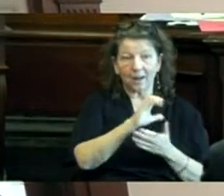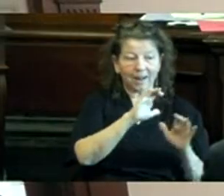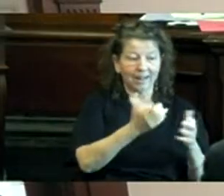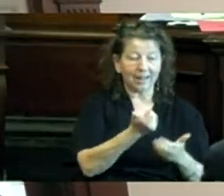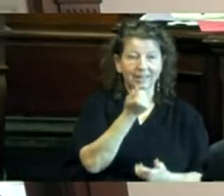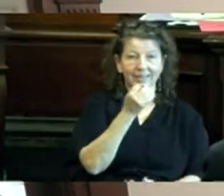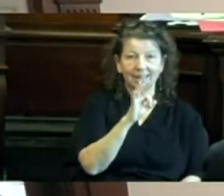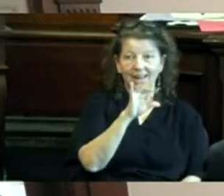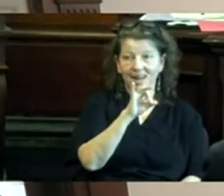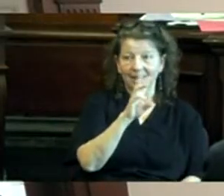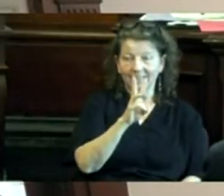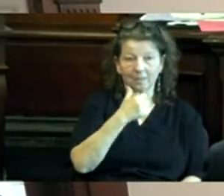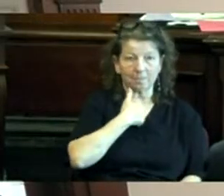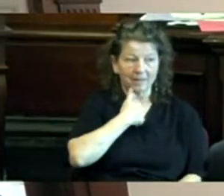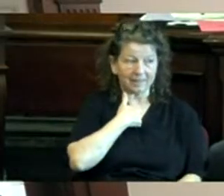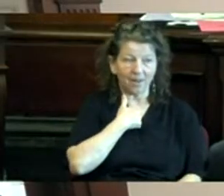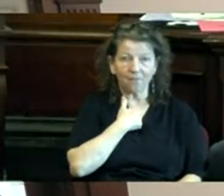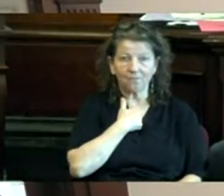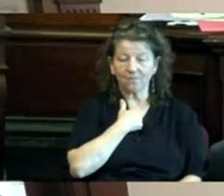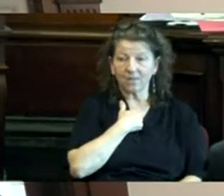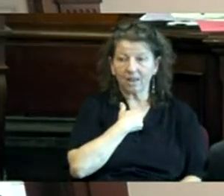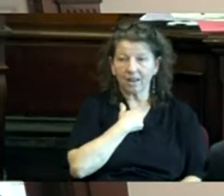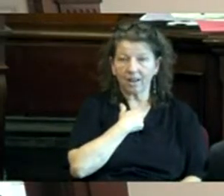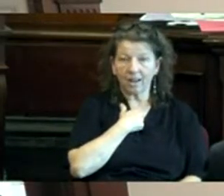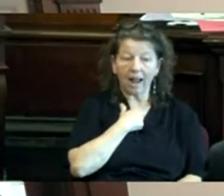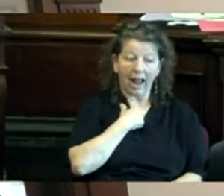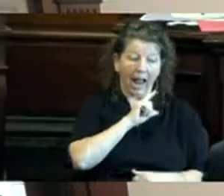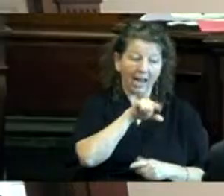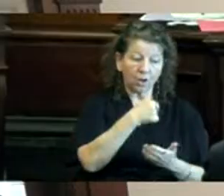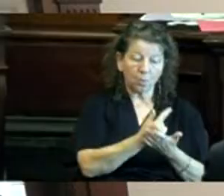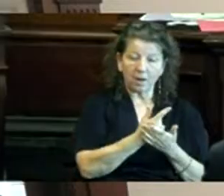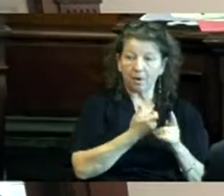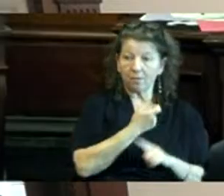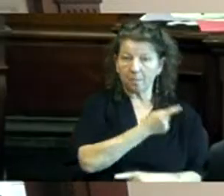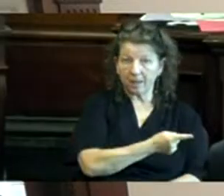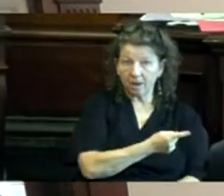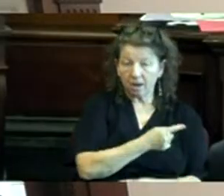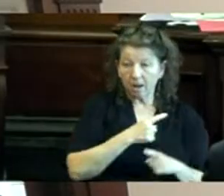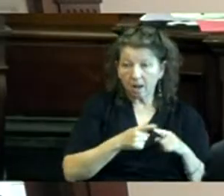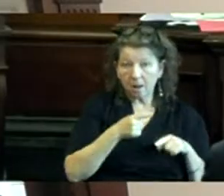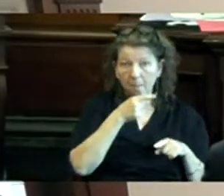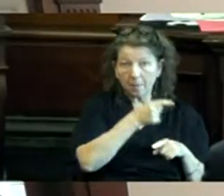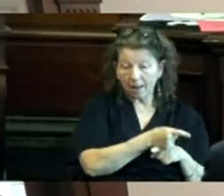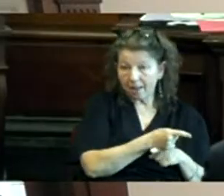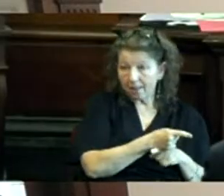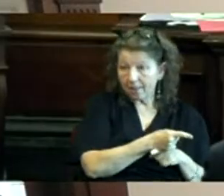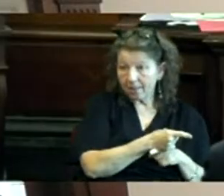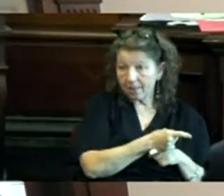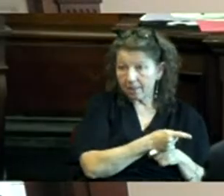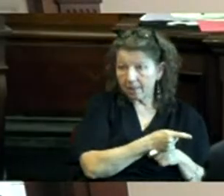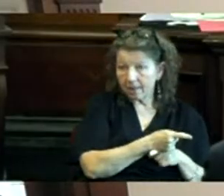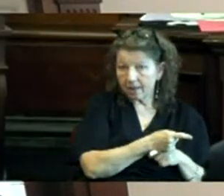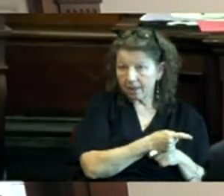to say this. I'm Edison Alumni class 86. I'm the old guy on